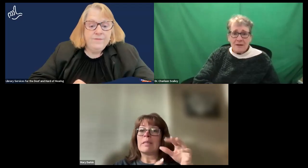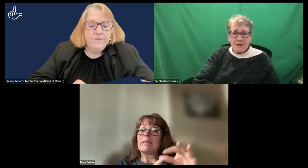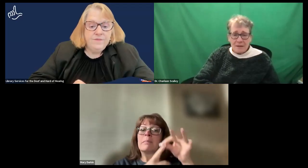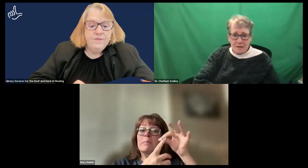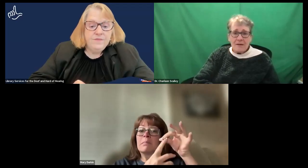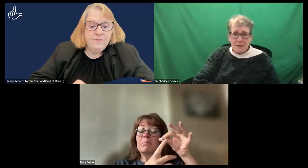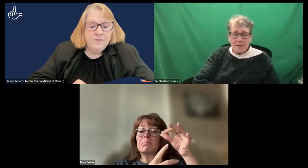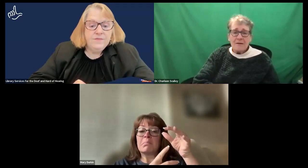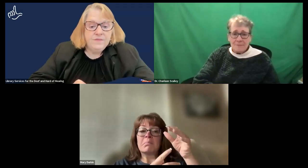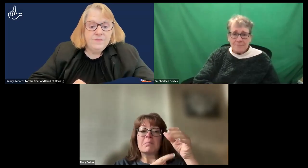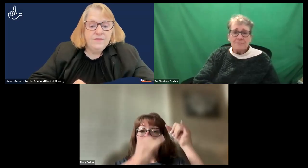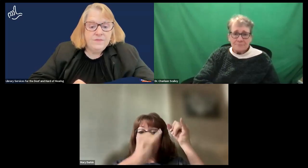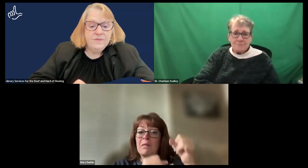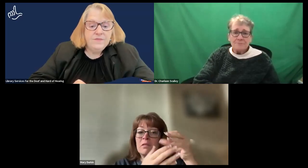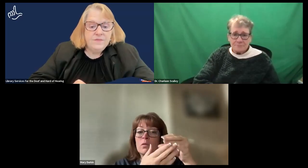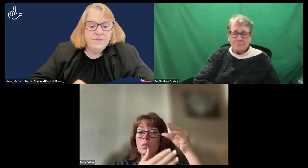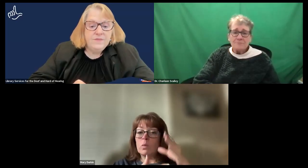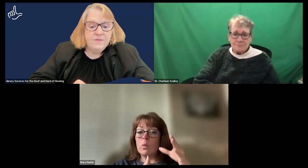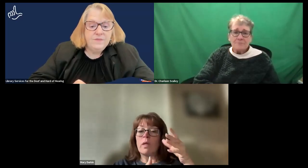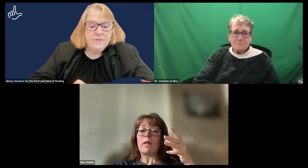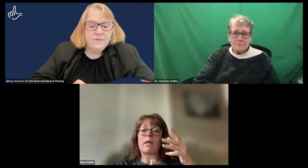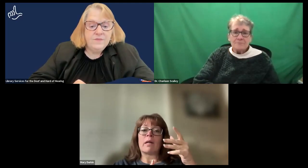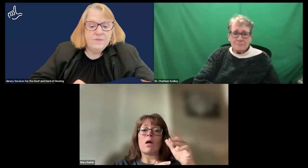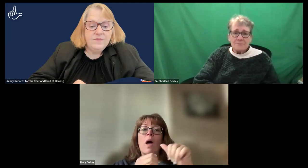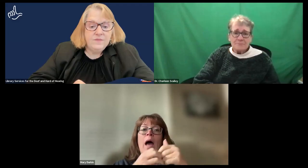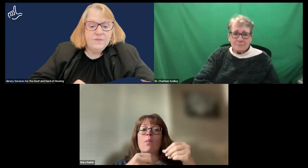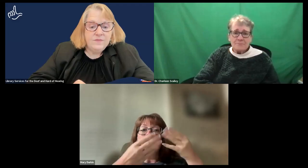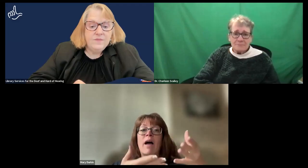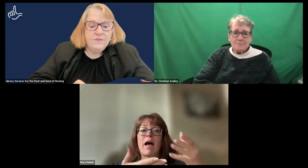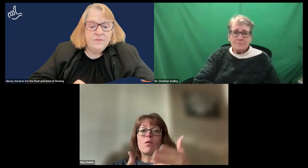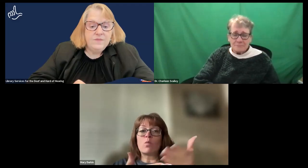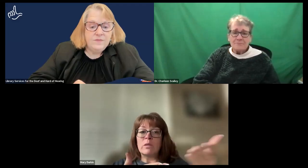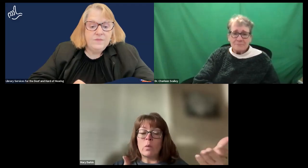[Interpreter for Mary] If people want to reach out and ask